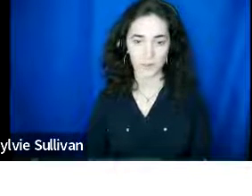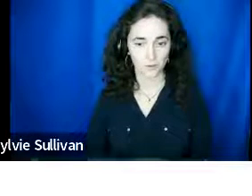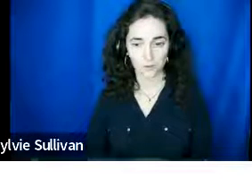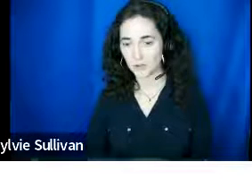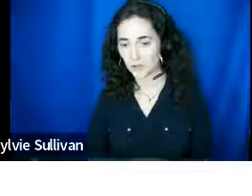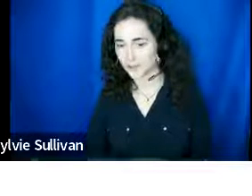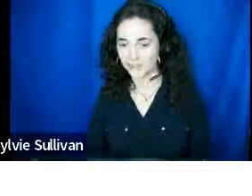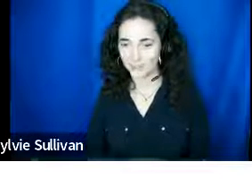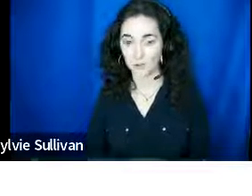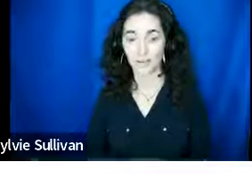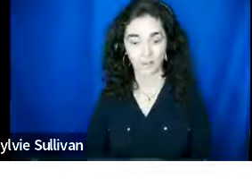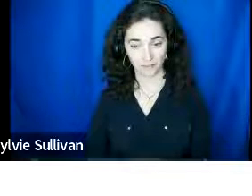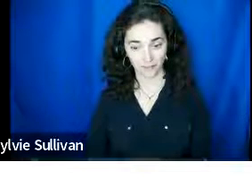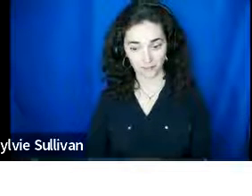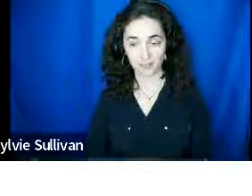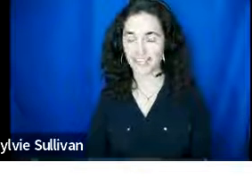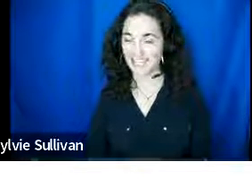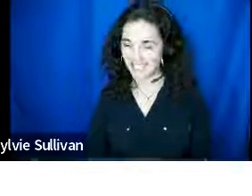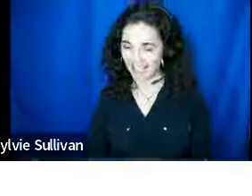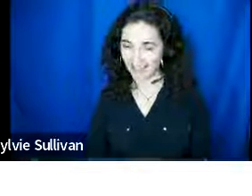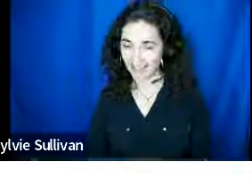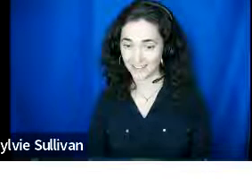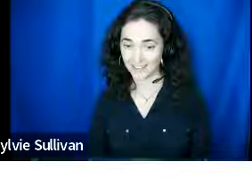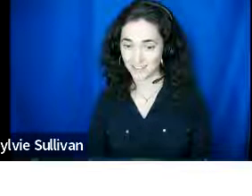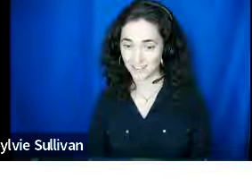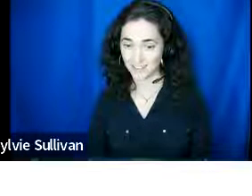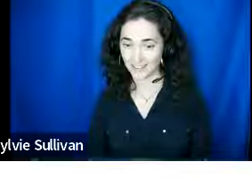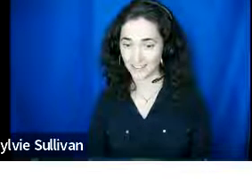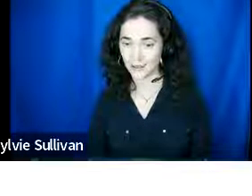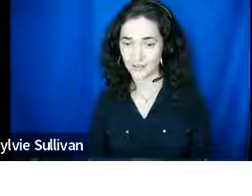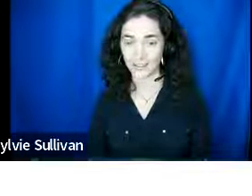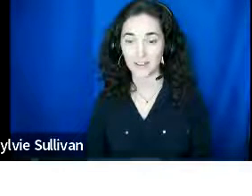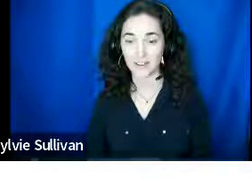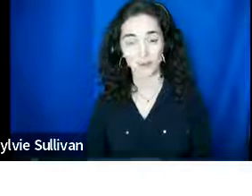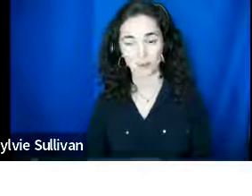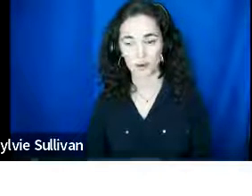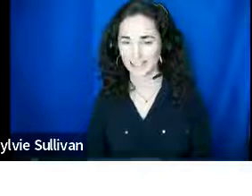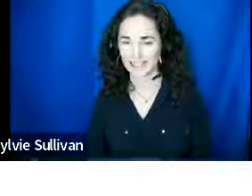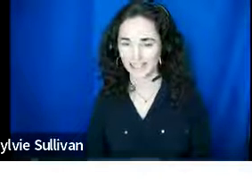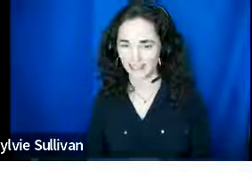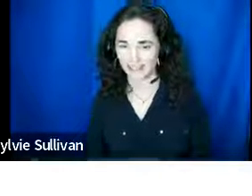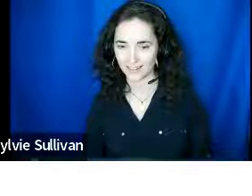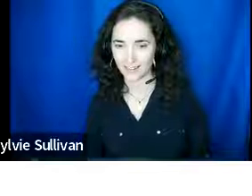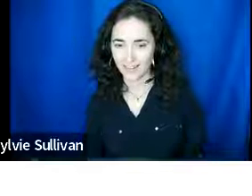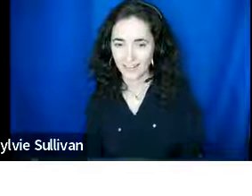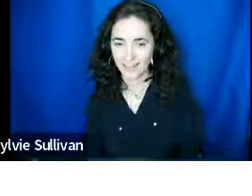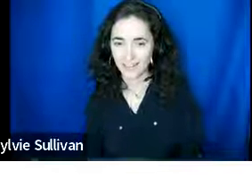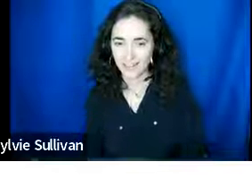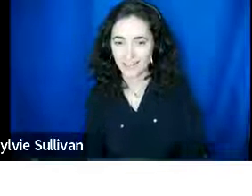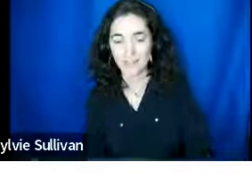10 to 21 to 3, 250, 10 as long as it can get your point across like that.